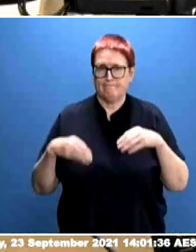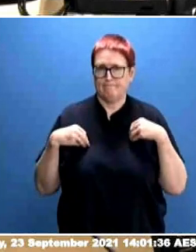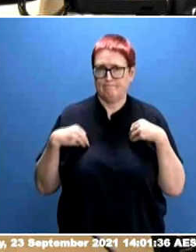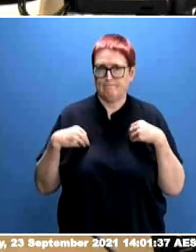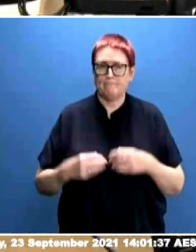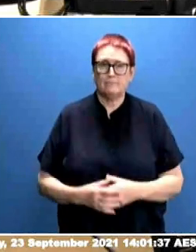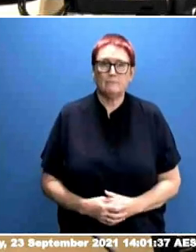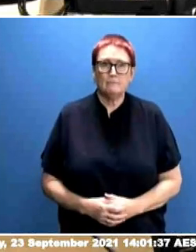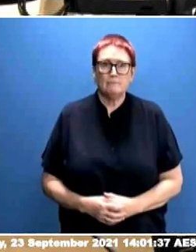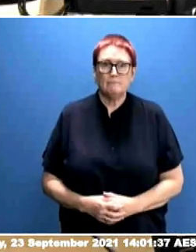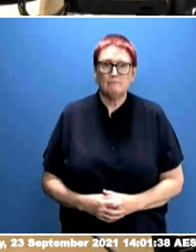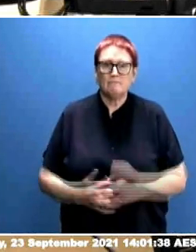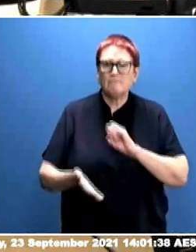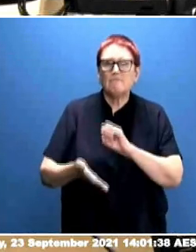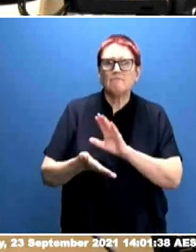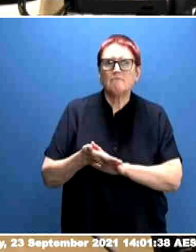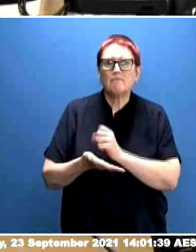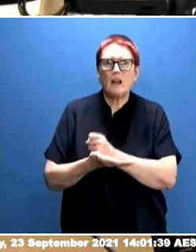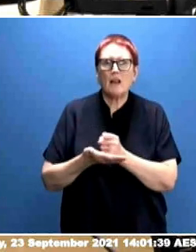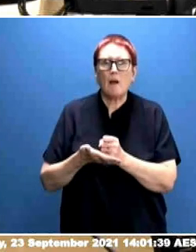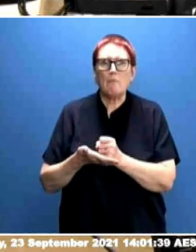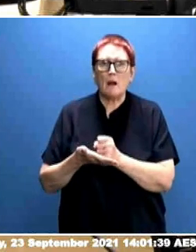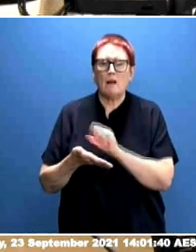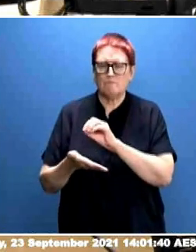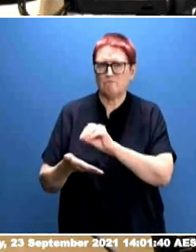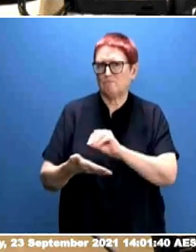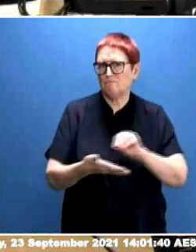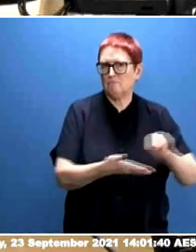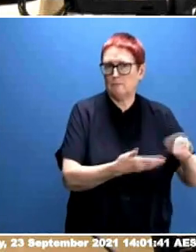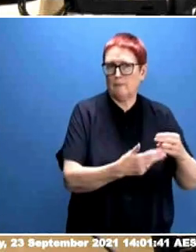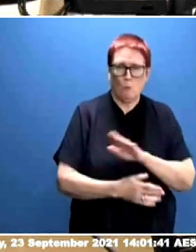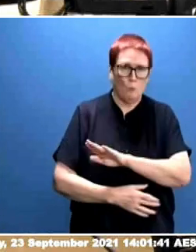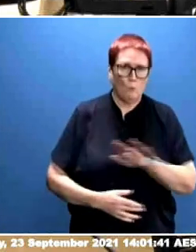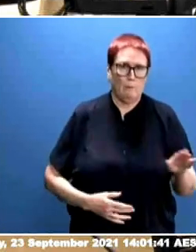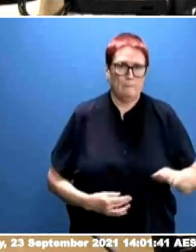given the marking 16.25.1 to 16.25.25.